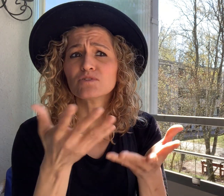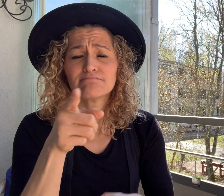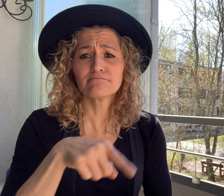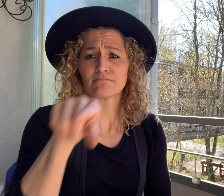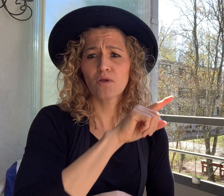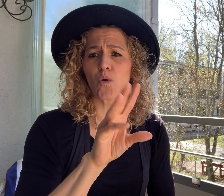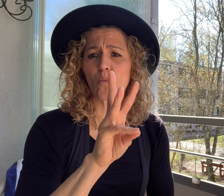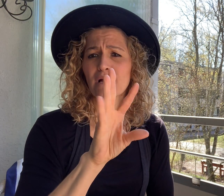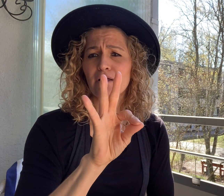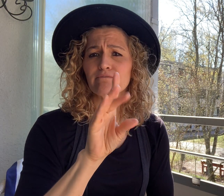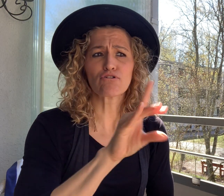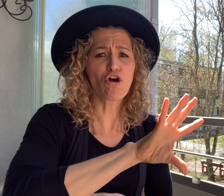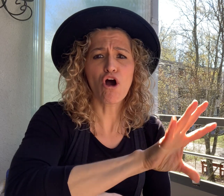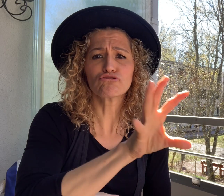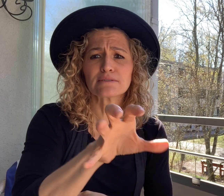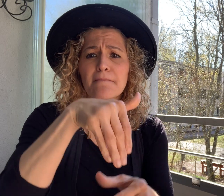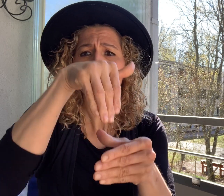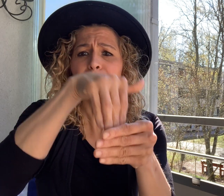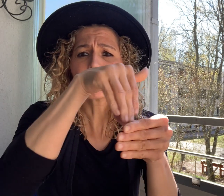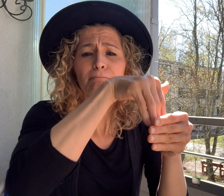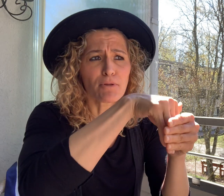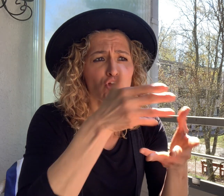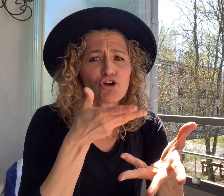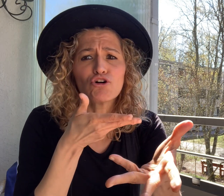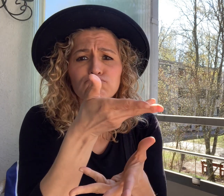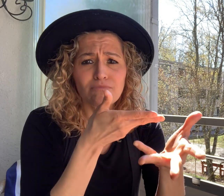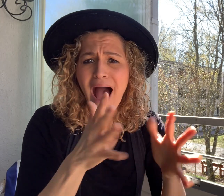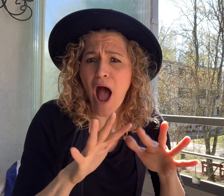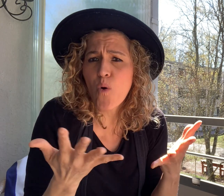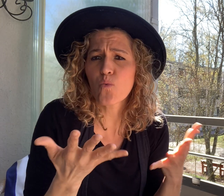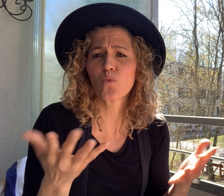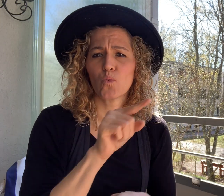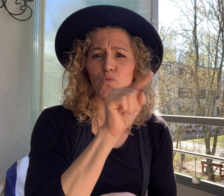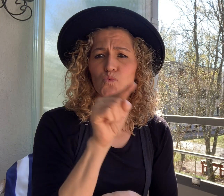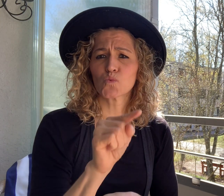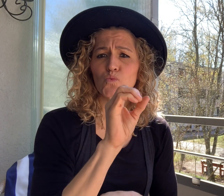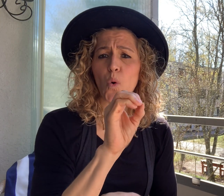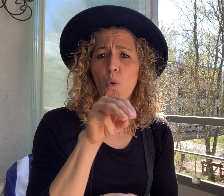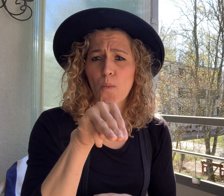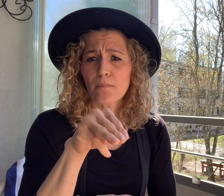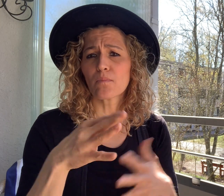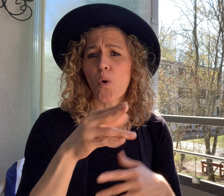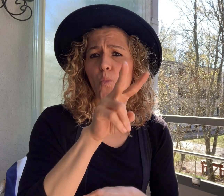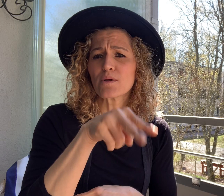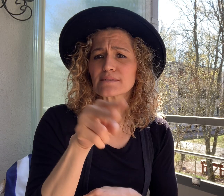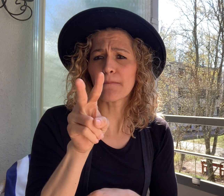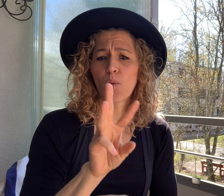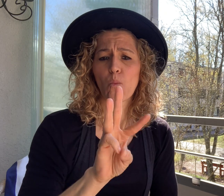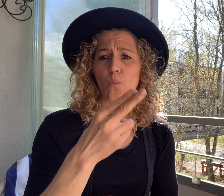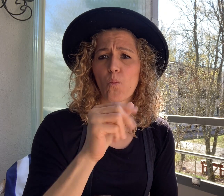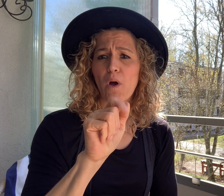conducted online meetings via Zoom and WhatsApp video messages